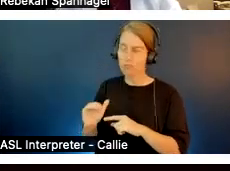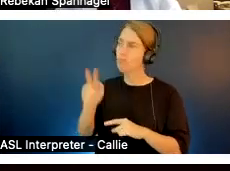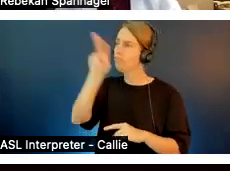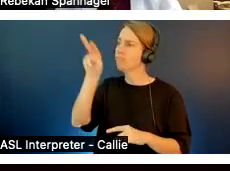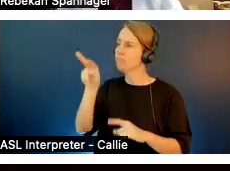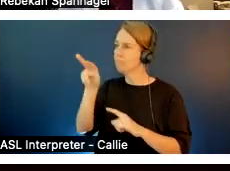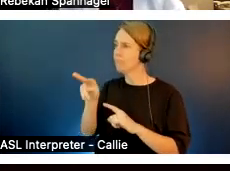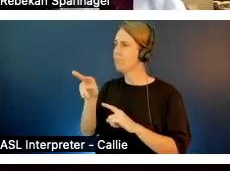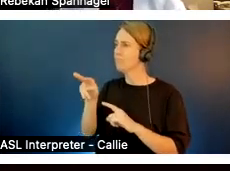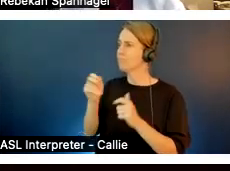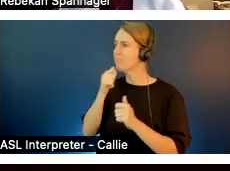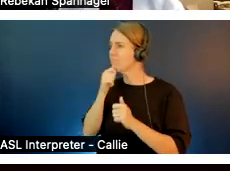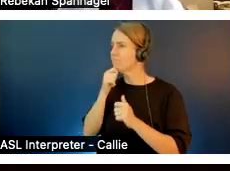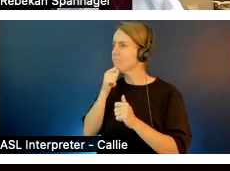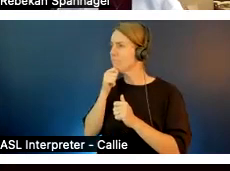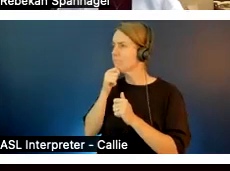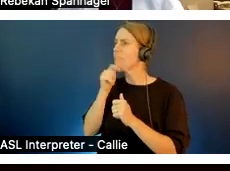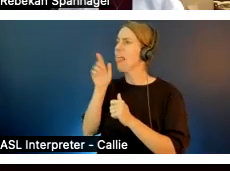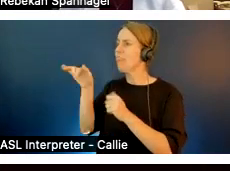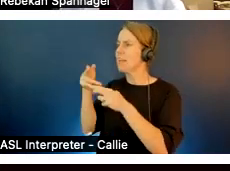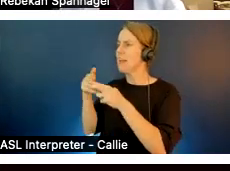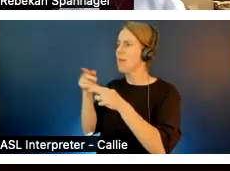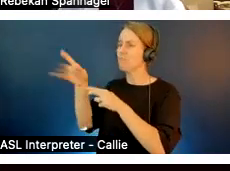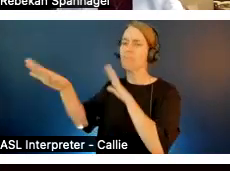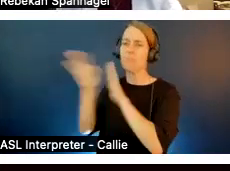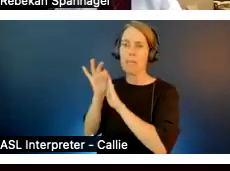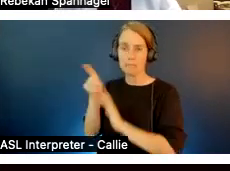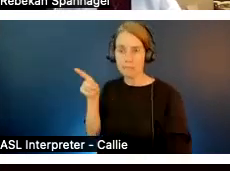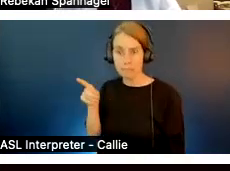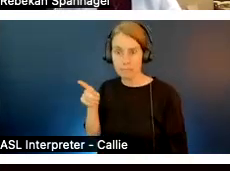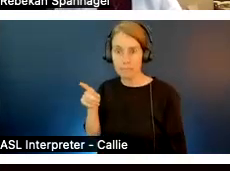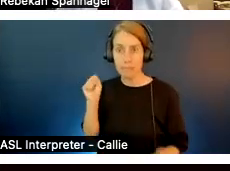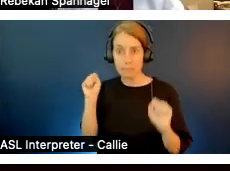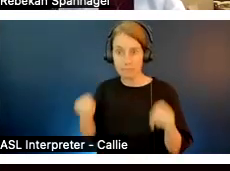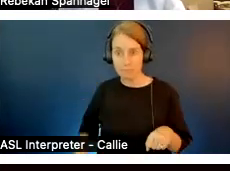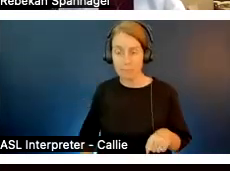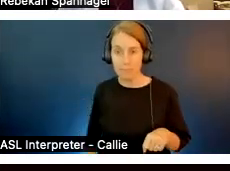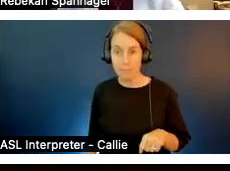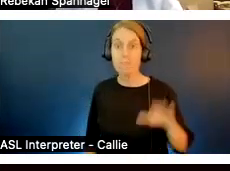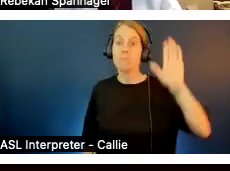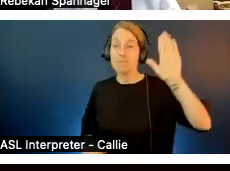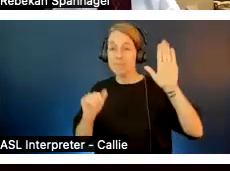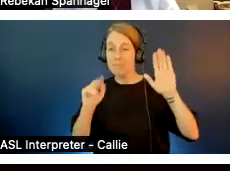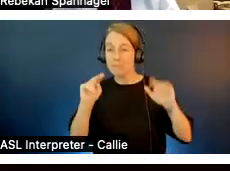which provider you would like to provide you that service uh next i have one one other question